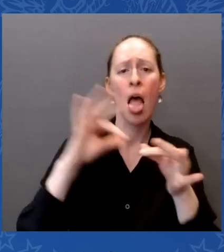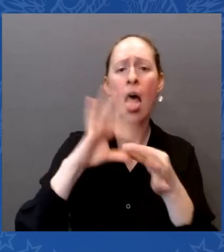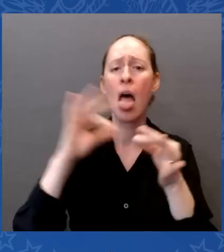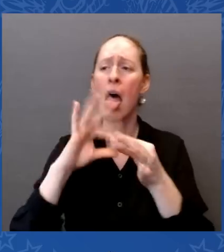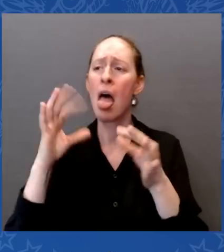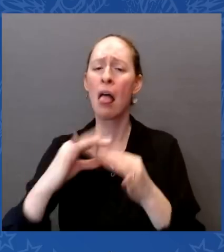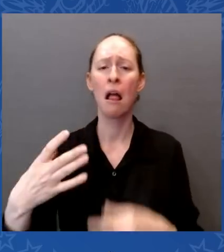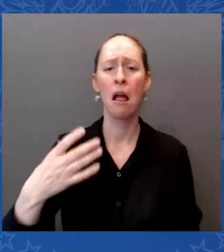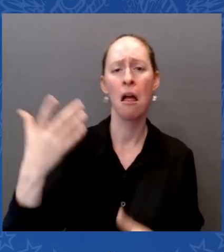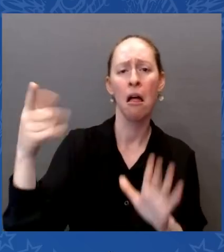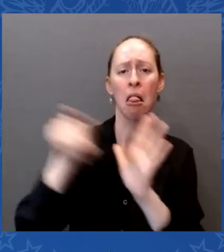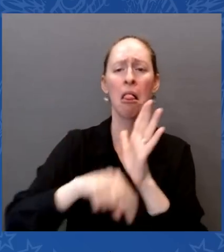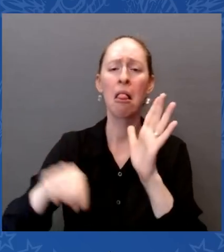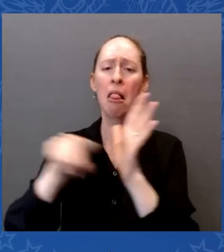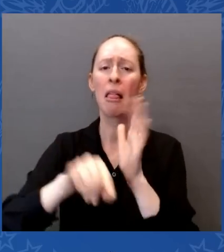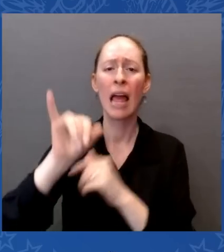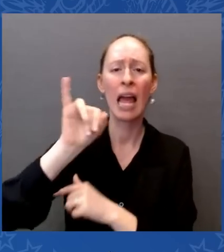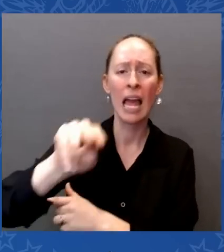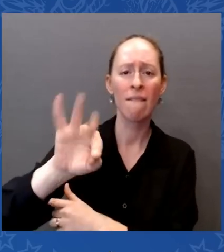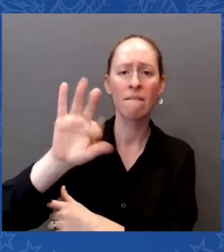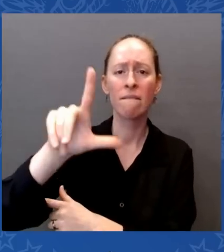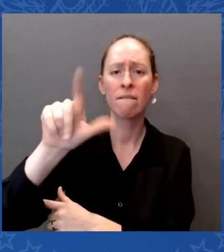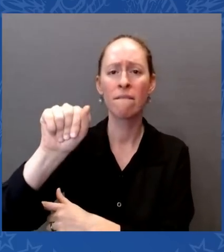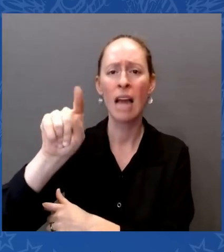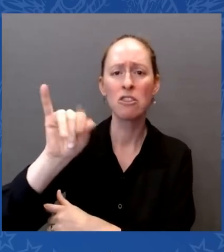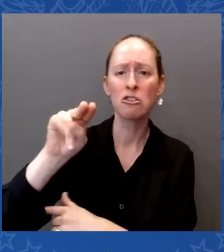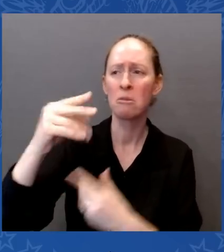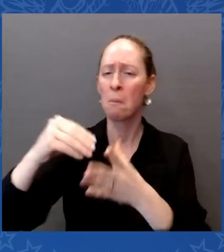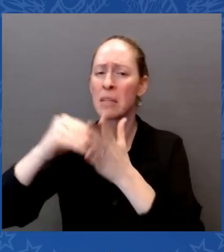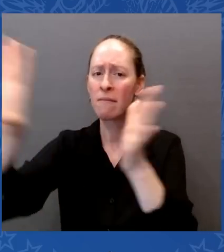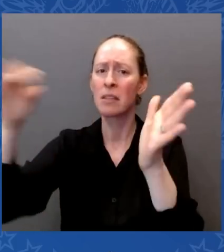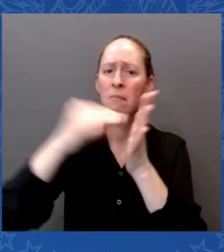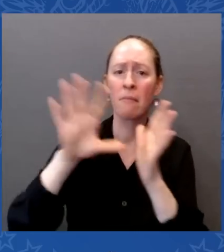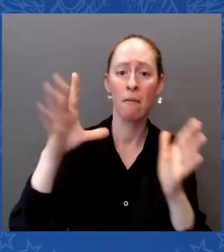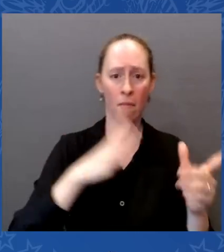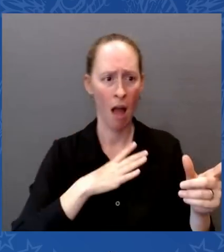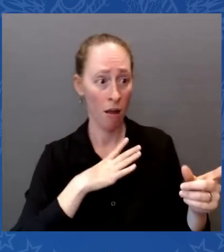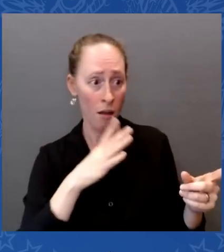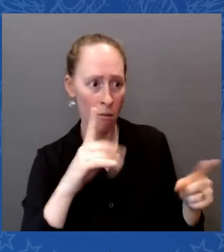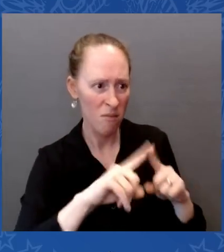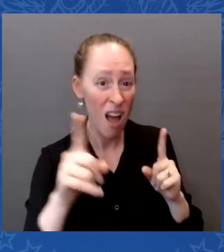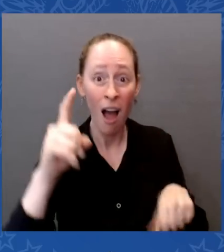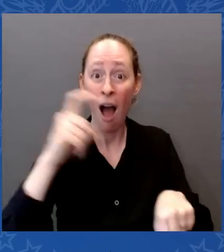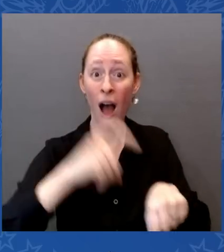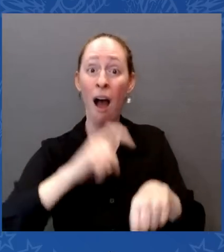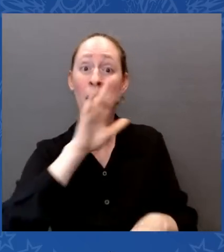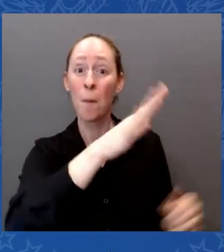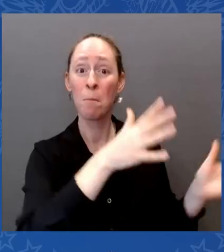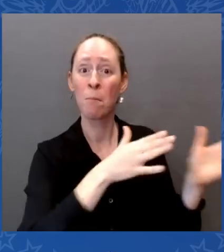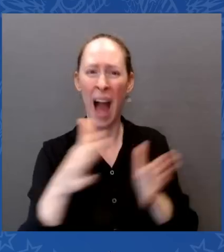Let me close with this: Over the last few years, we've faced some of the most difficult challenges in our history both at home and abroad,